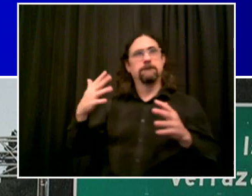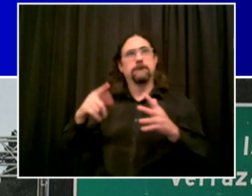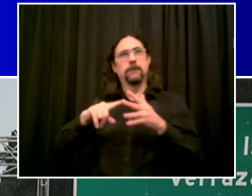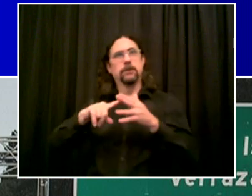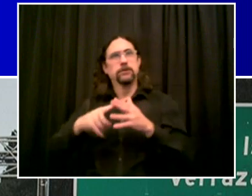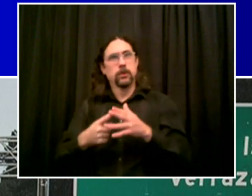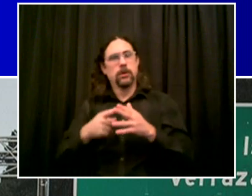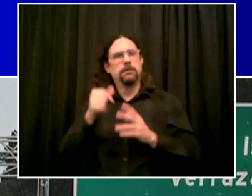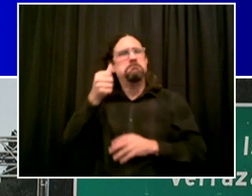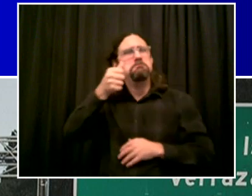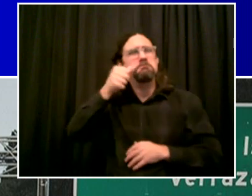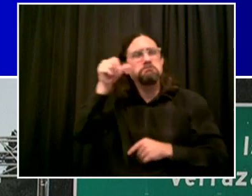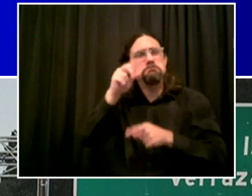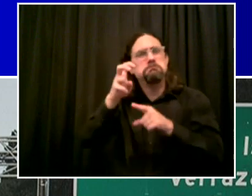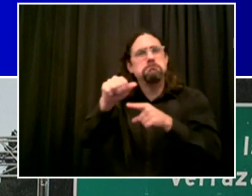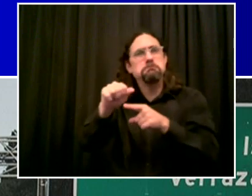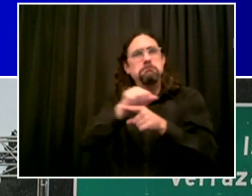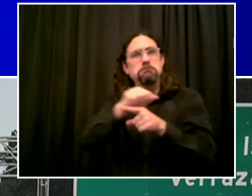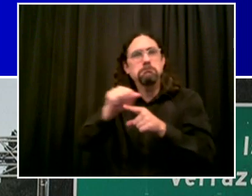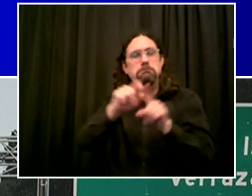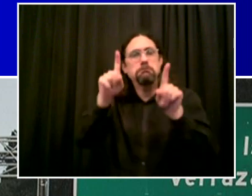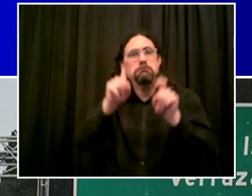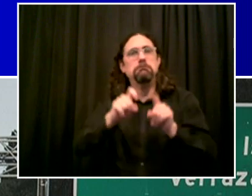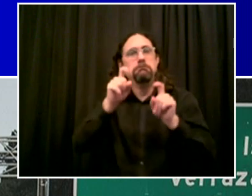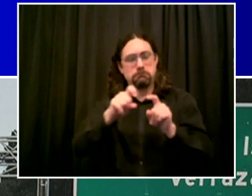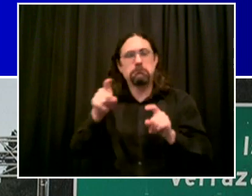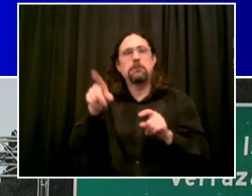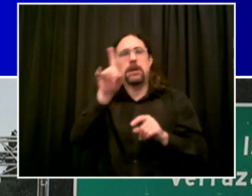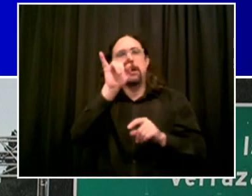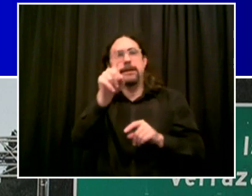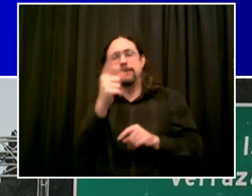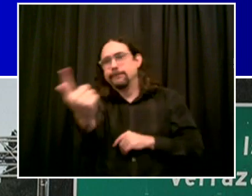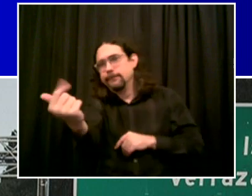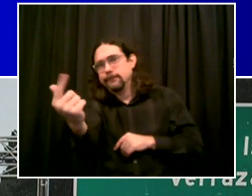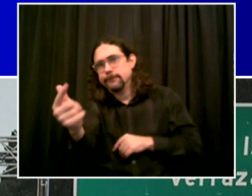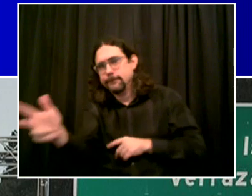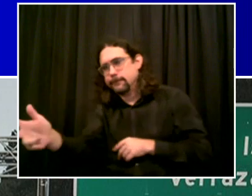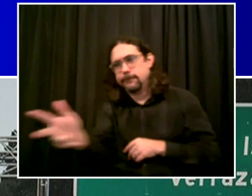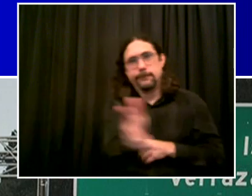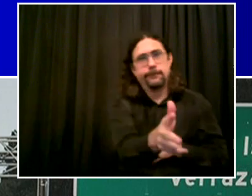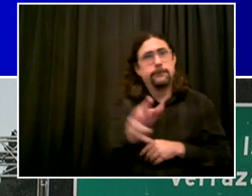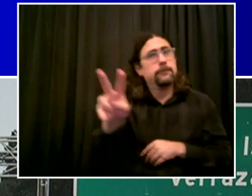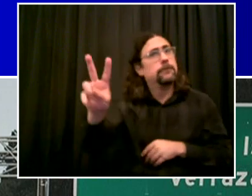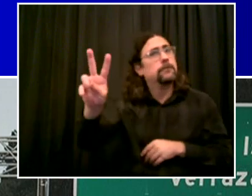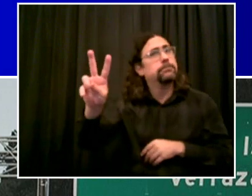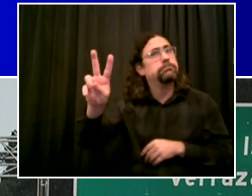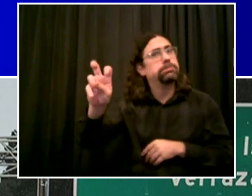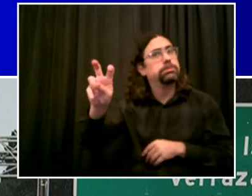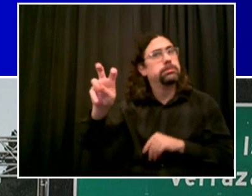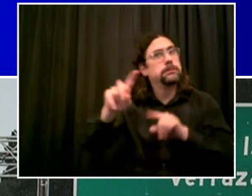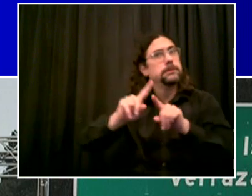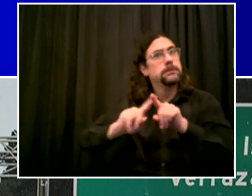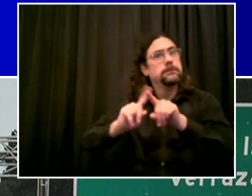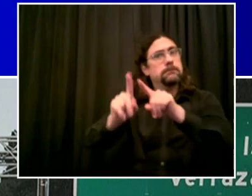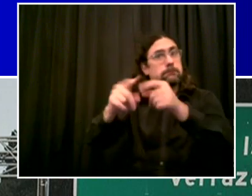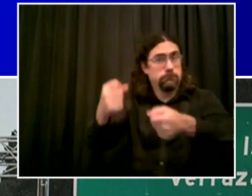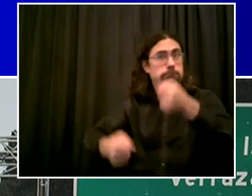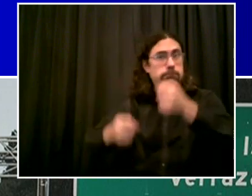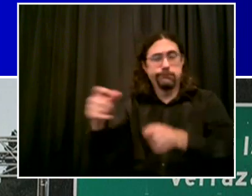THEY HAVE DONE AN INCREDIBLE JOB. THEY DID STOP VEHICLES AND THAT WAS A TEST RU. N